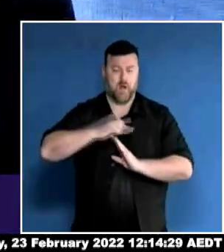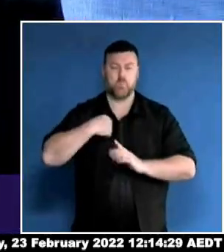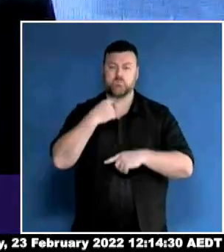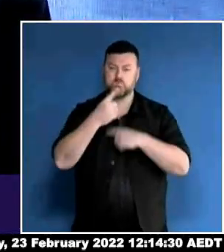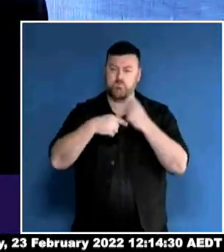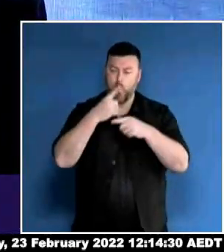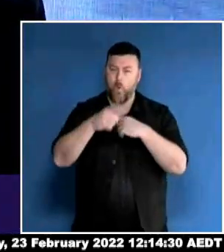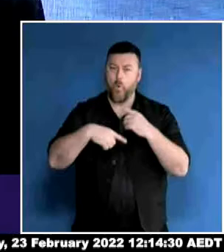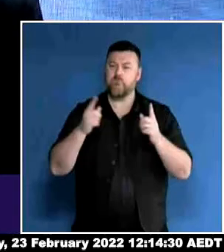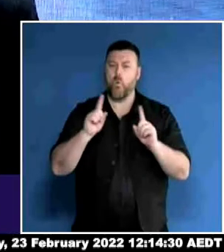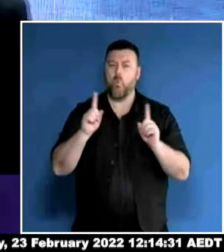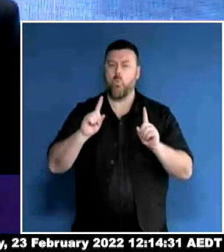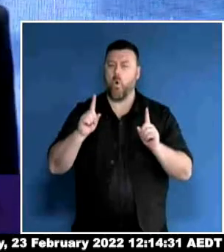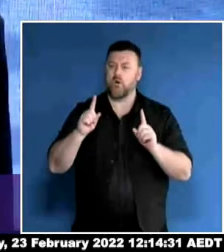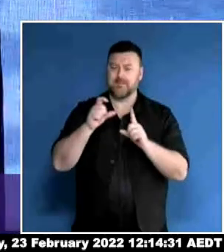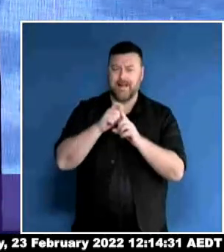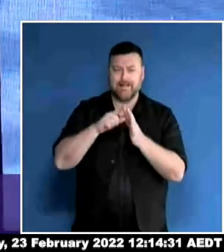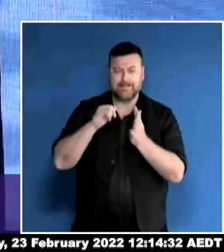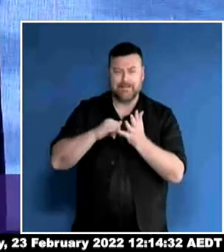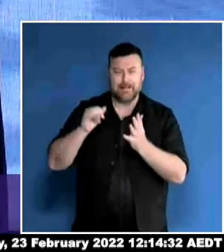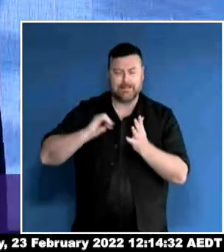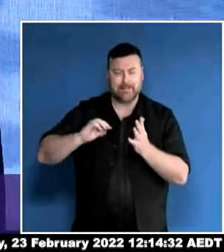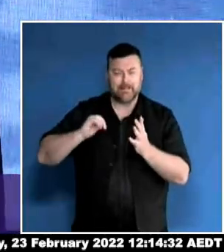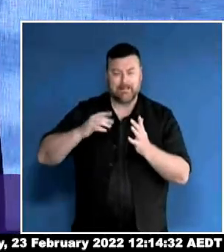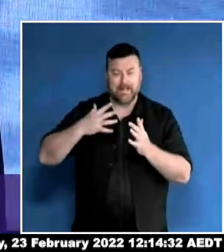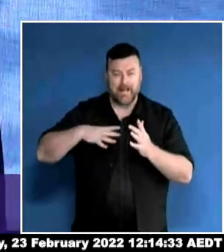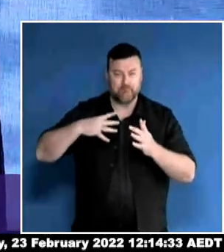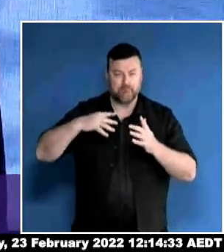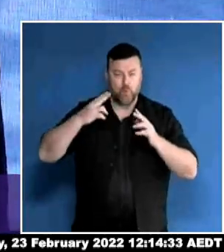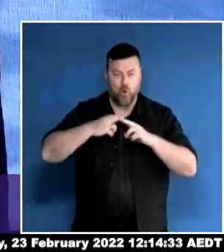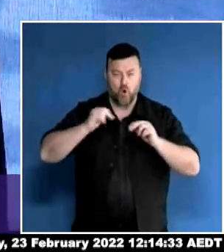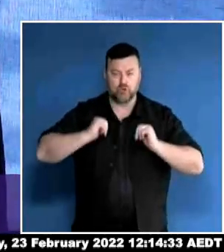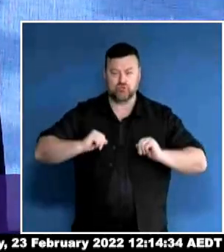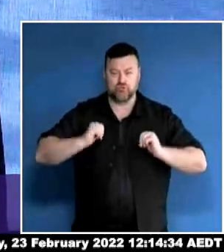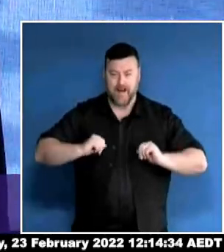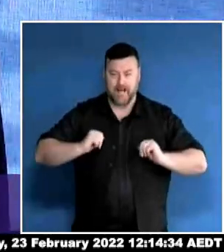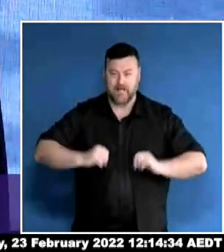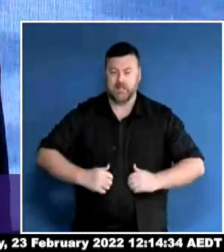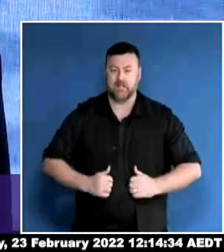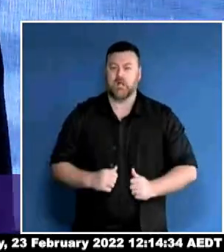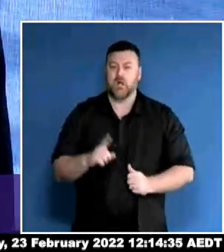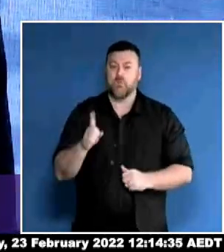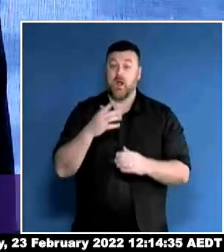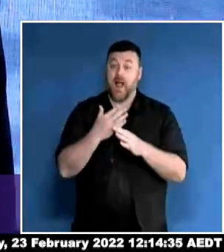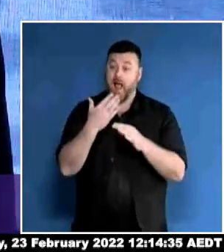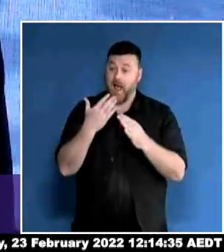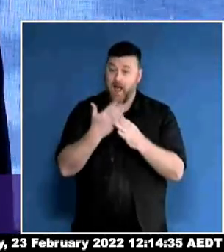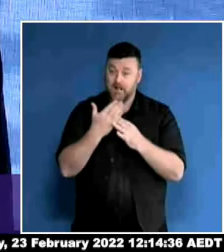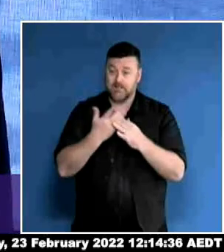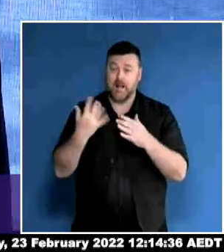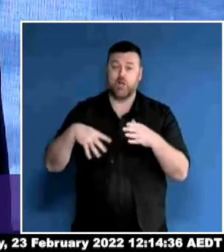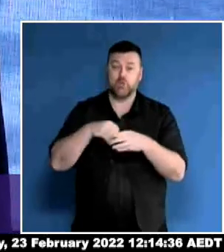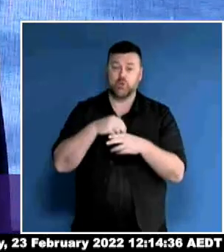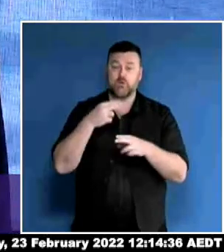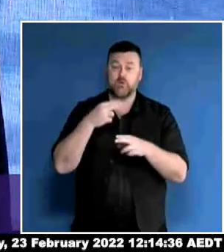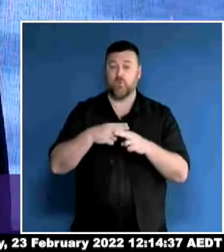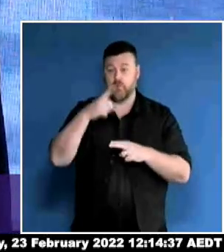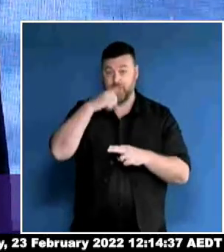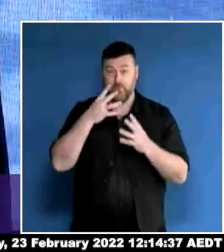access and inclusion, working with people with disability, and person-centred practices are some such needs.